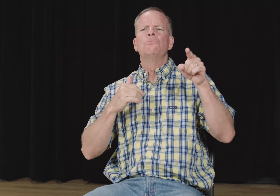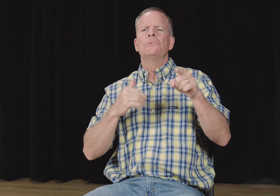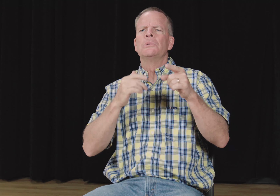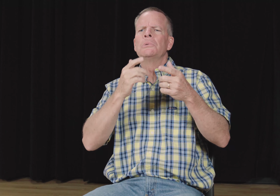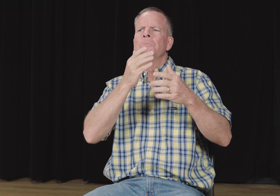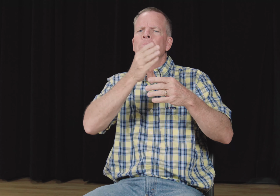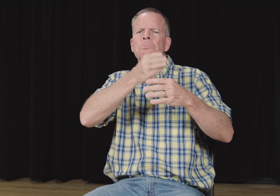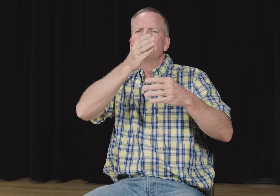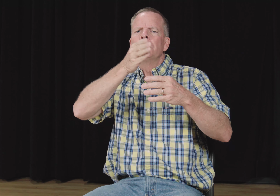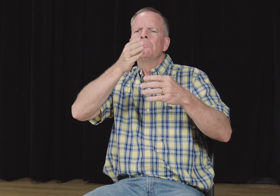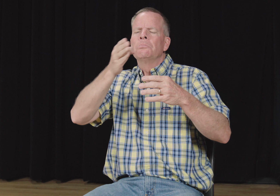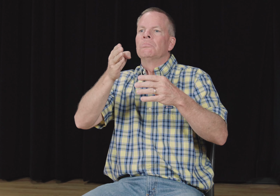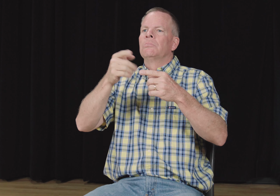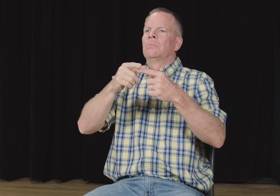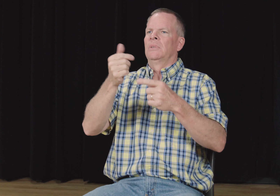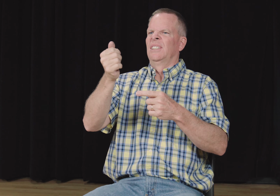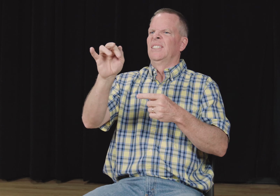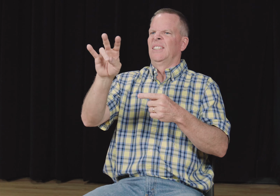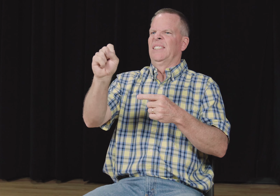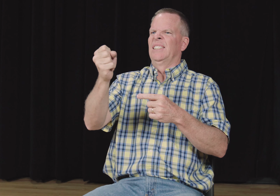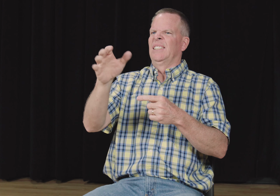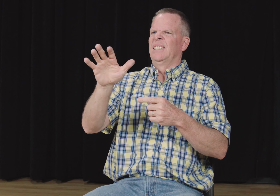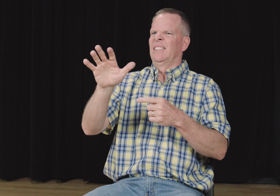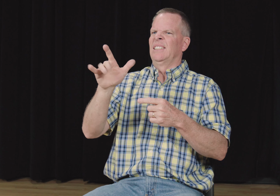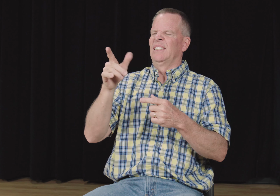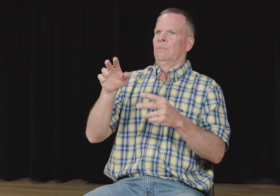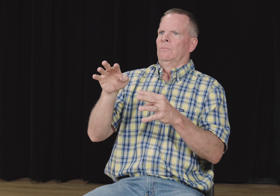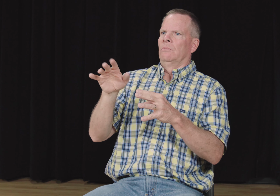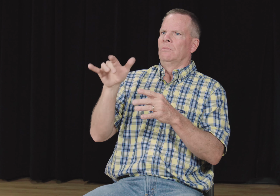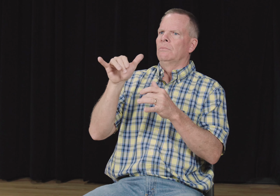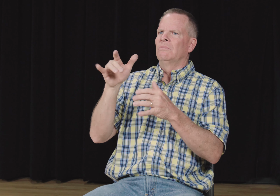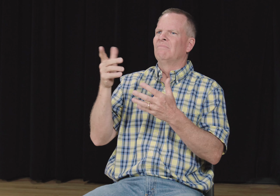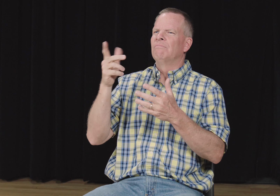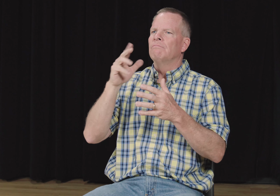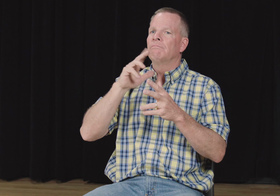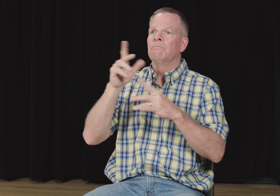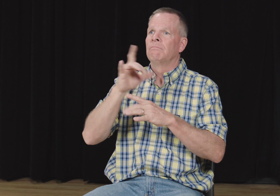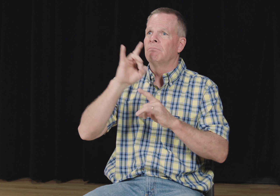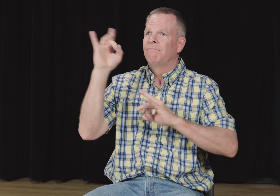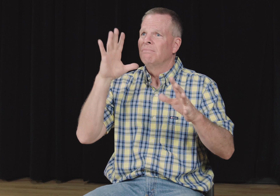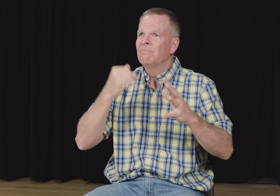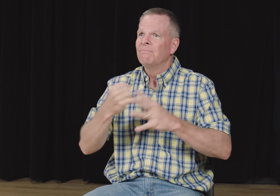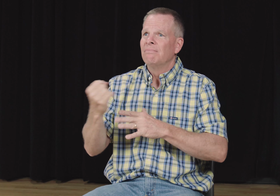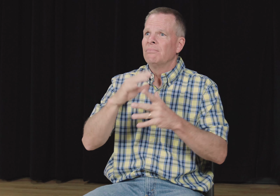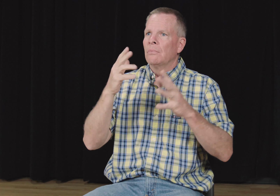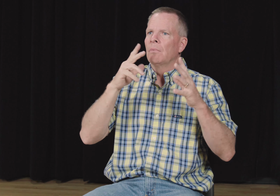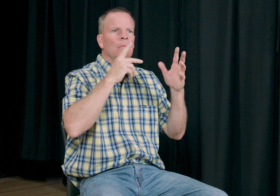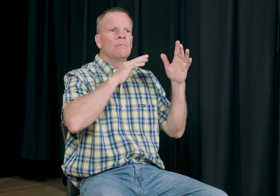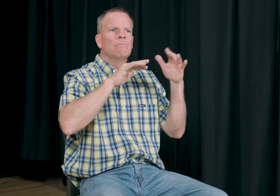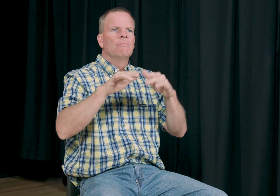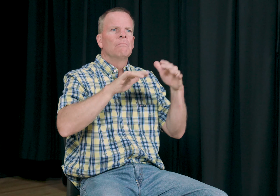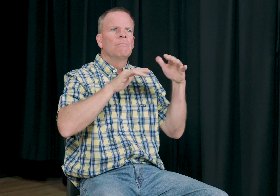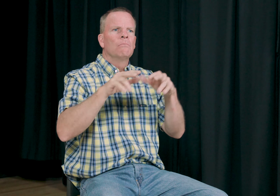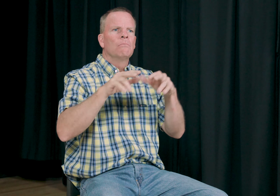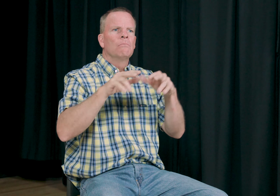Up until the 1970's the people had never come out to see an athlete like they did for Gary.